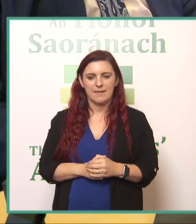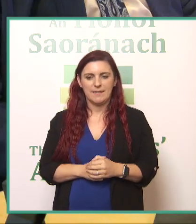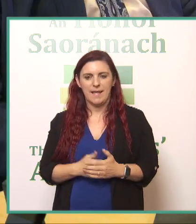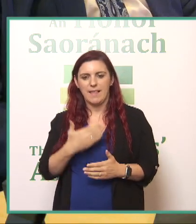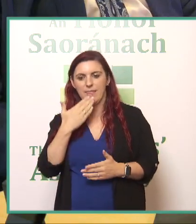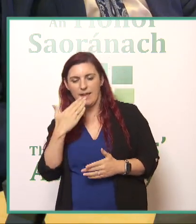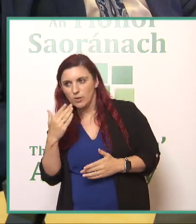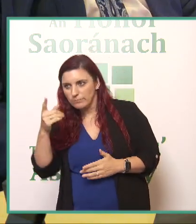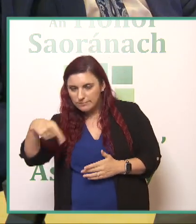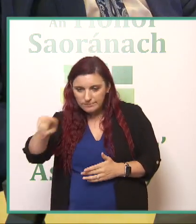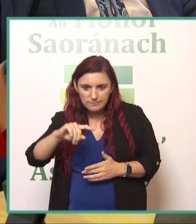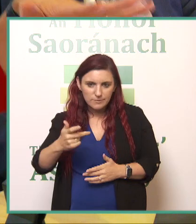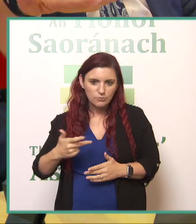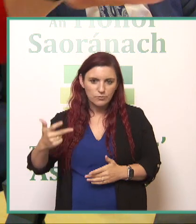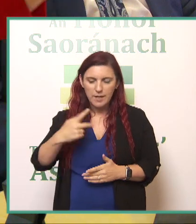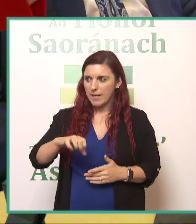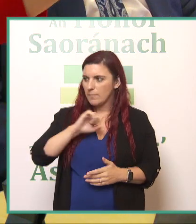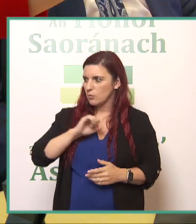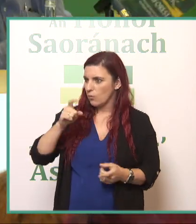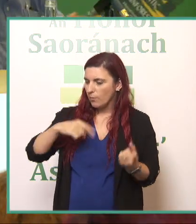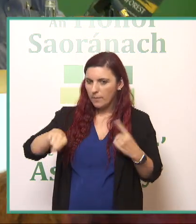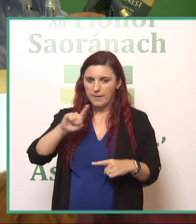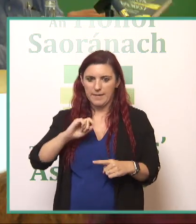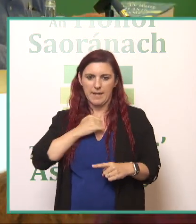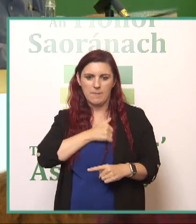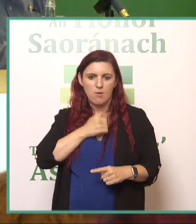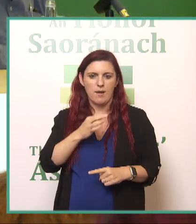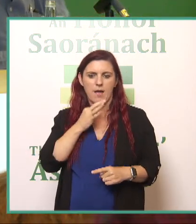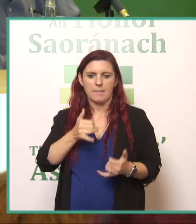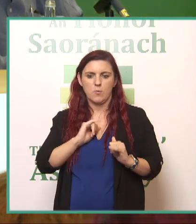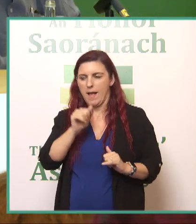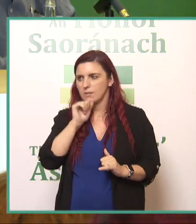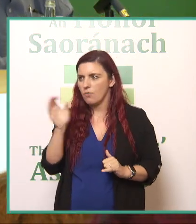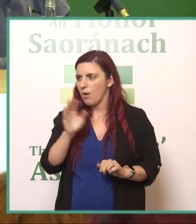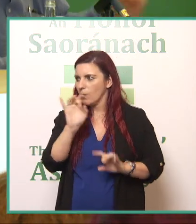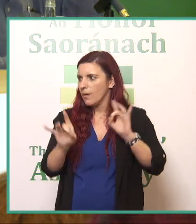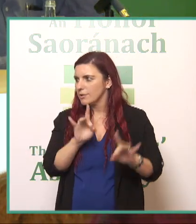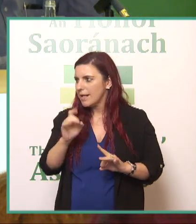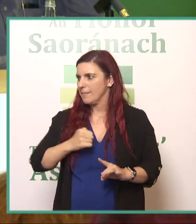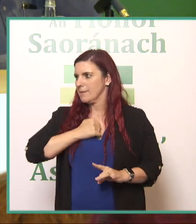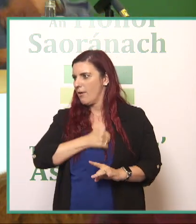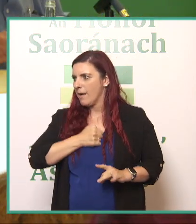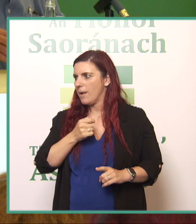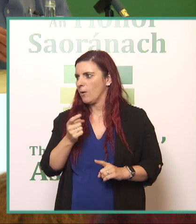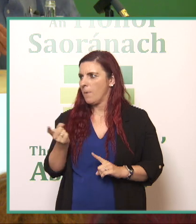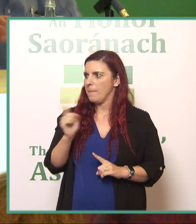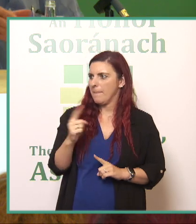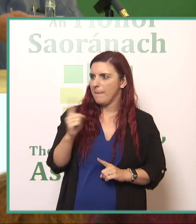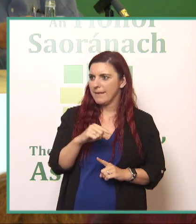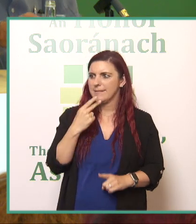to Andy and to Caroline and I'm sure and I'm sorry we didn't get to everybody and I'm sorry that I'm purposely not going back to people for a second time but I do want to make sure